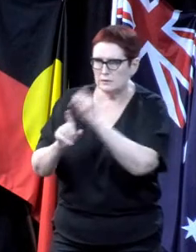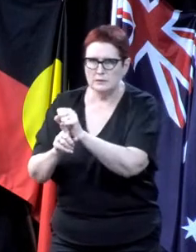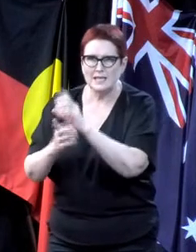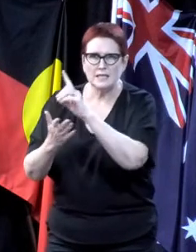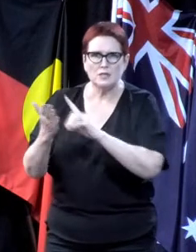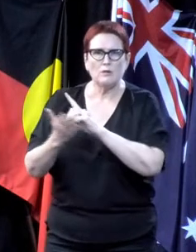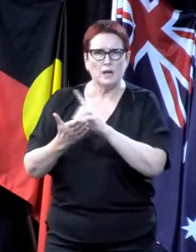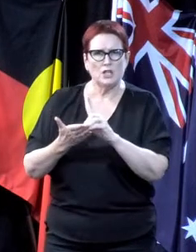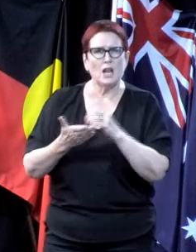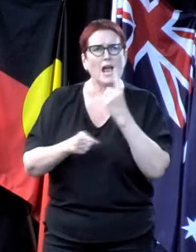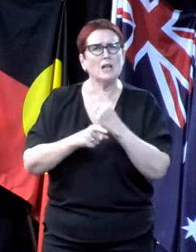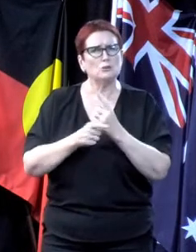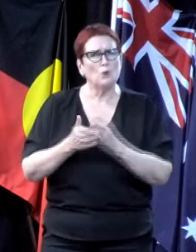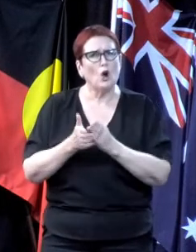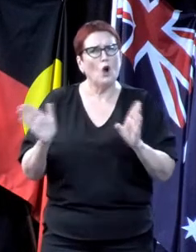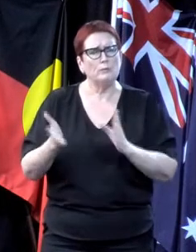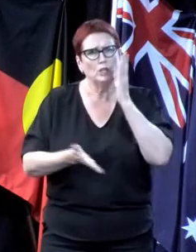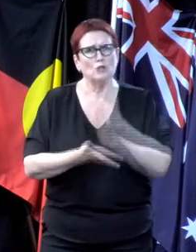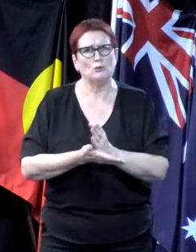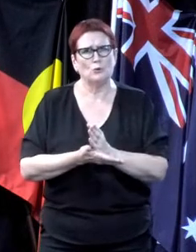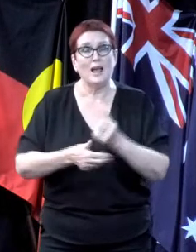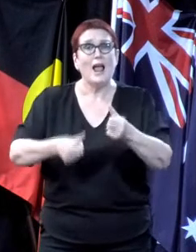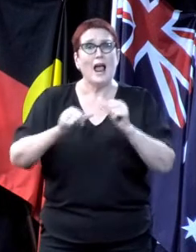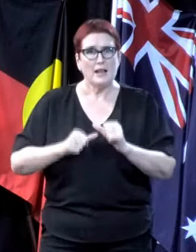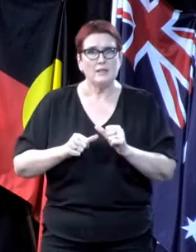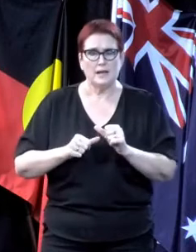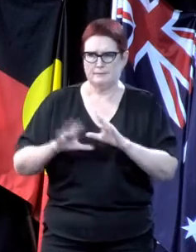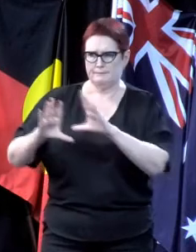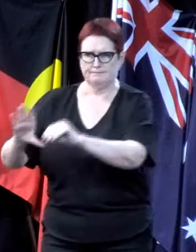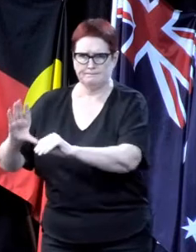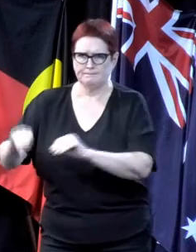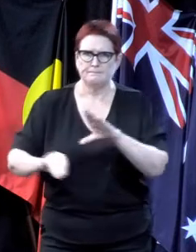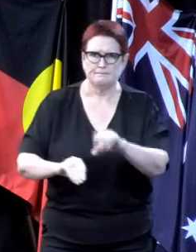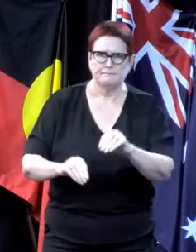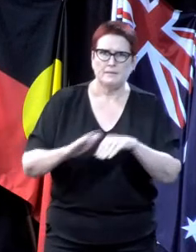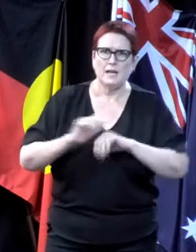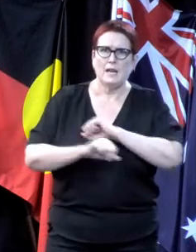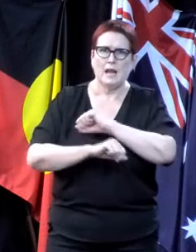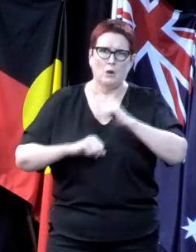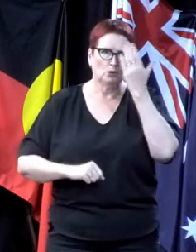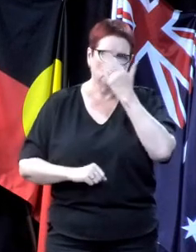and to then act decisively to address them in our schools. Thank you, Ms Swancutt. Ms Morris.